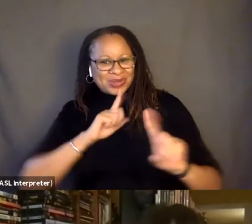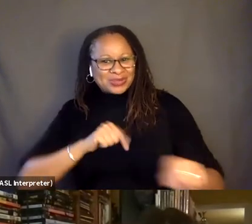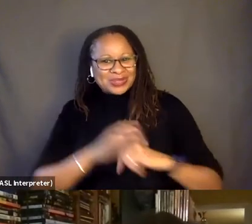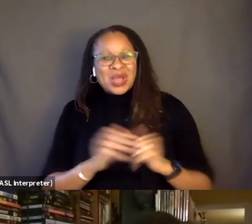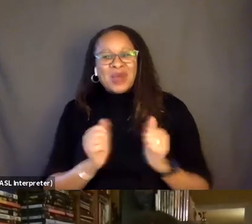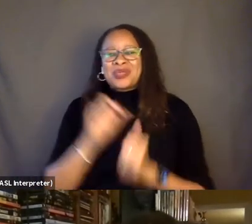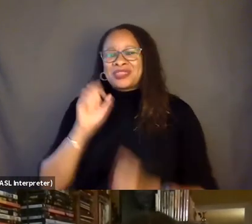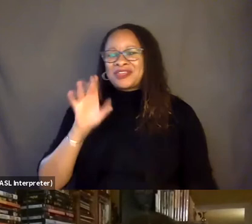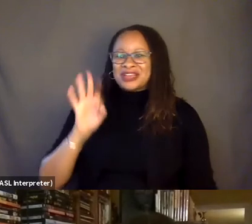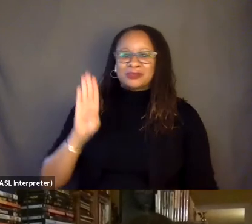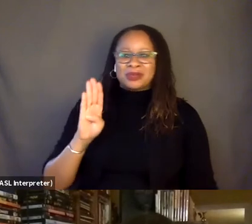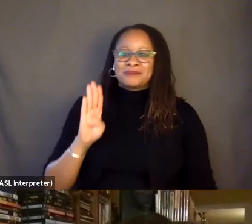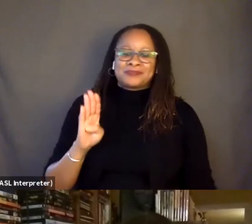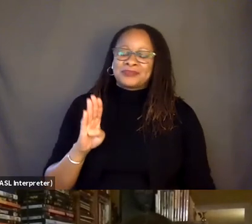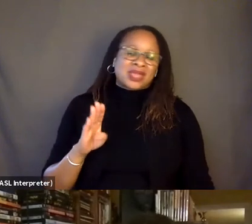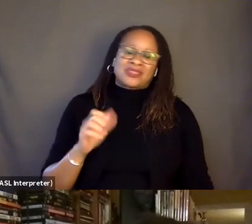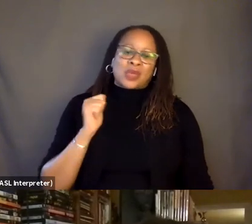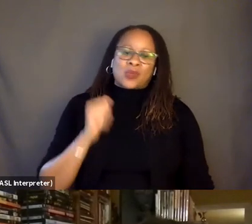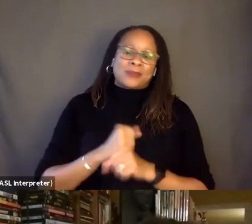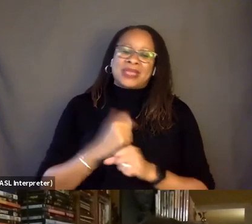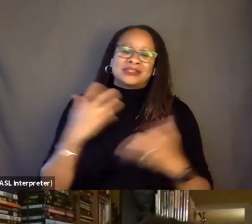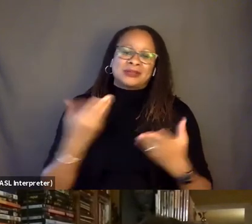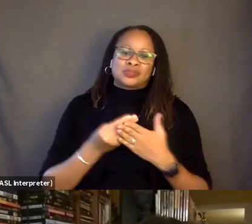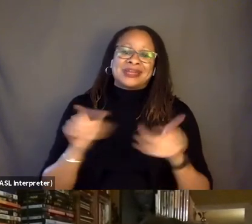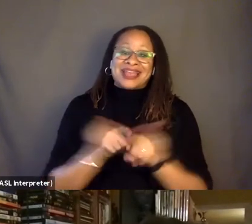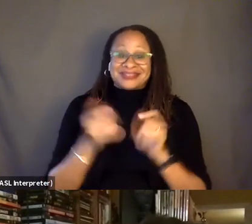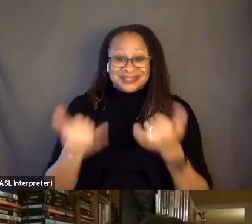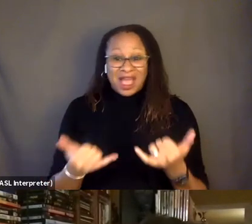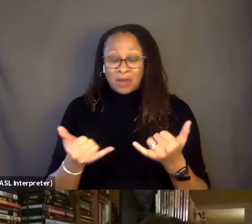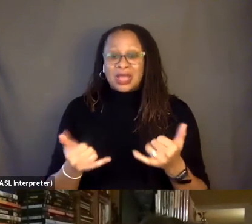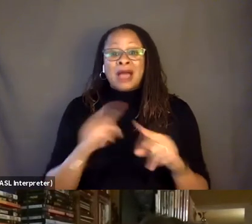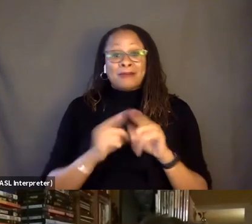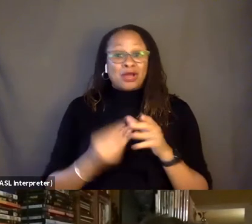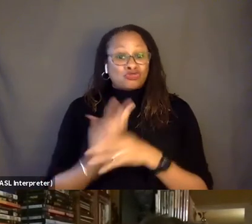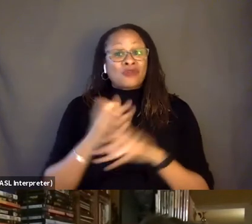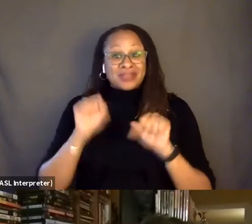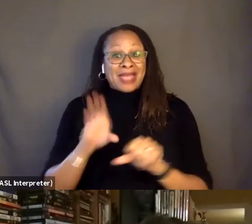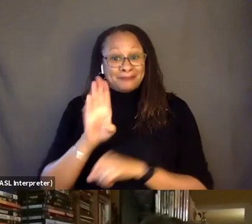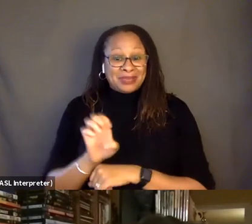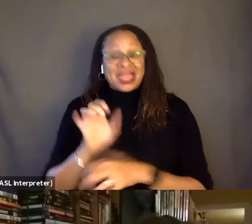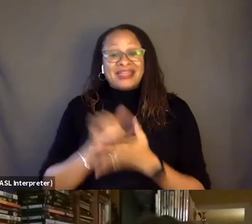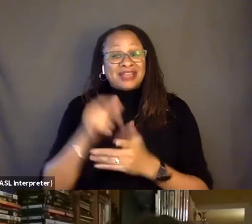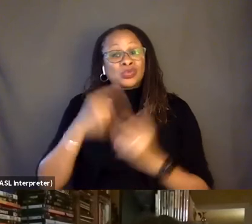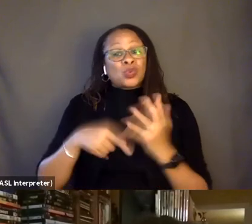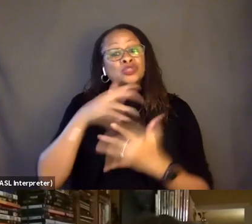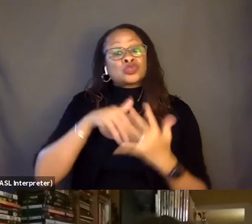they won't make as much money as they do now. But yes, growth can be, that's what social enterprises have shown all around the world.